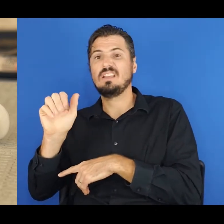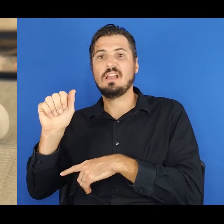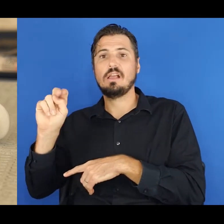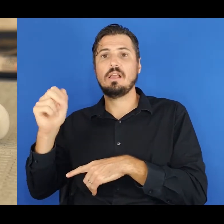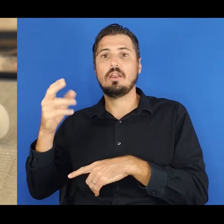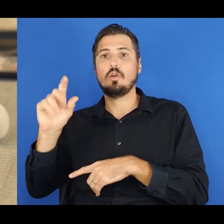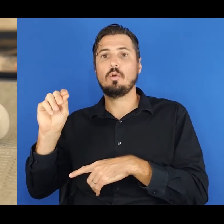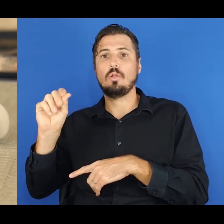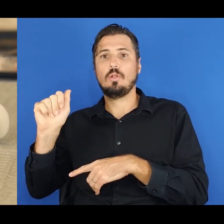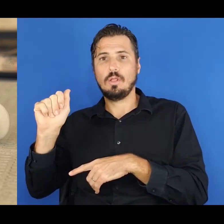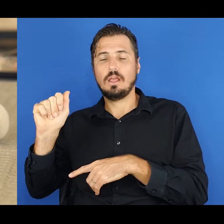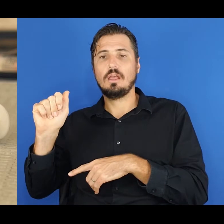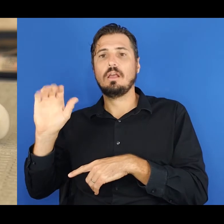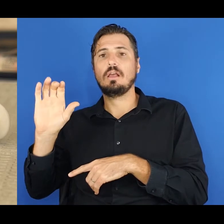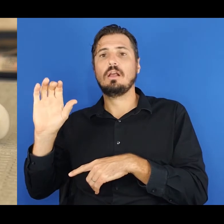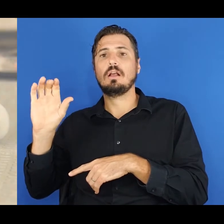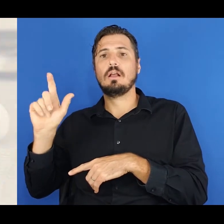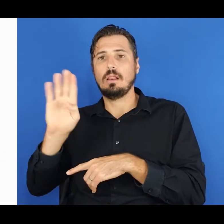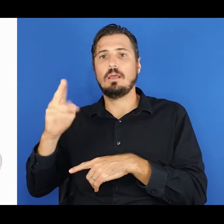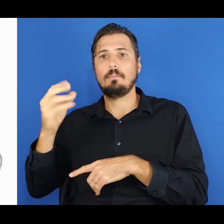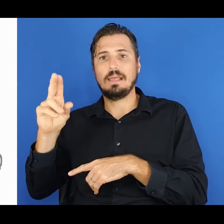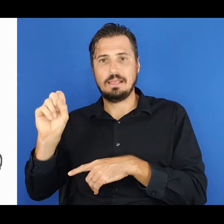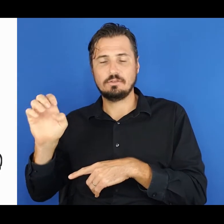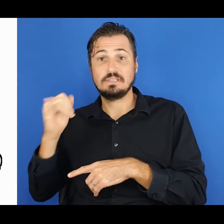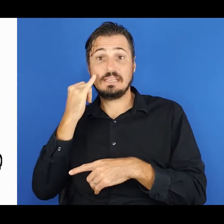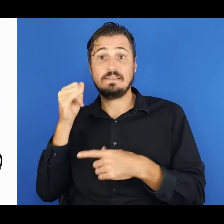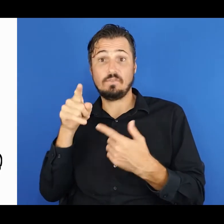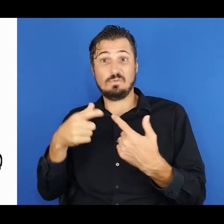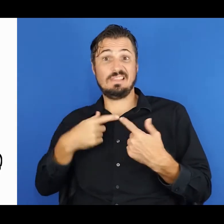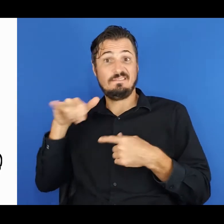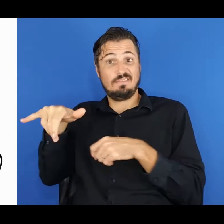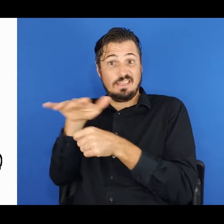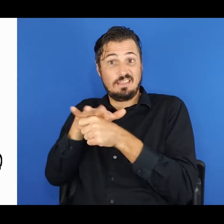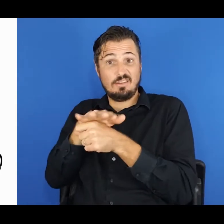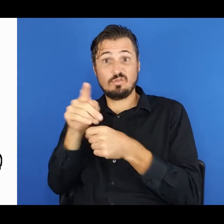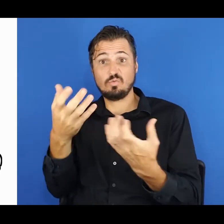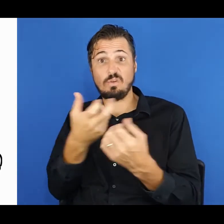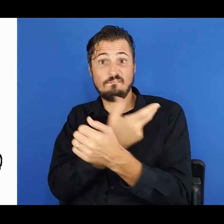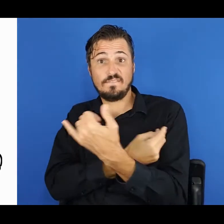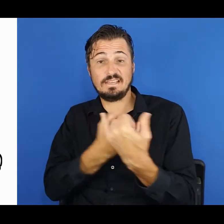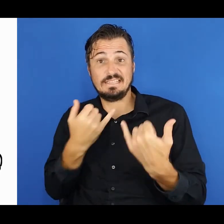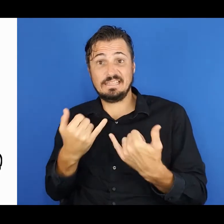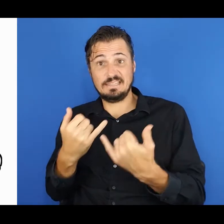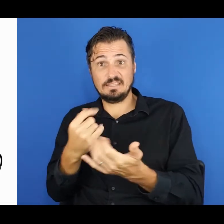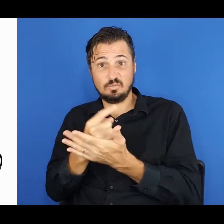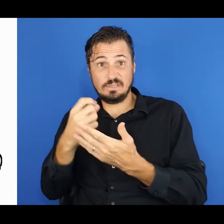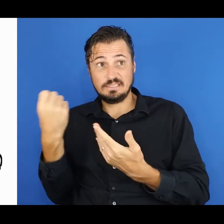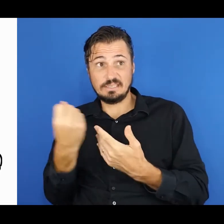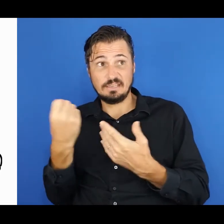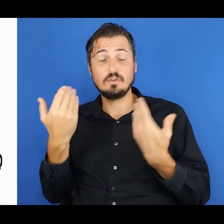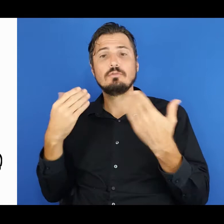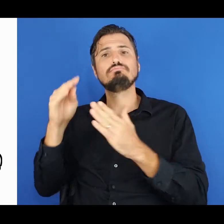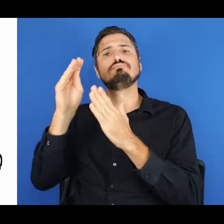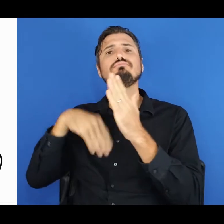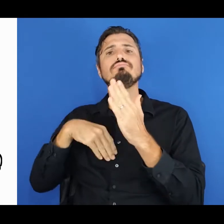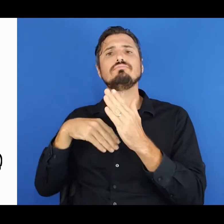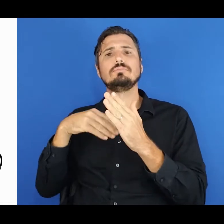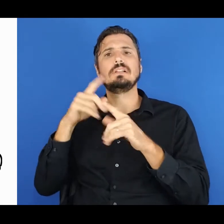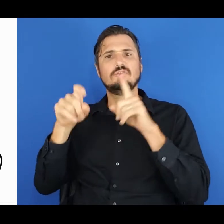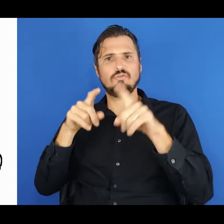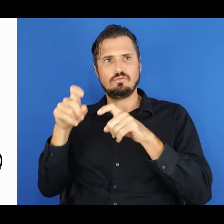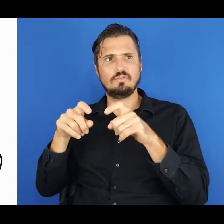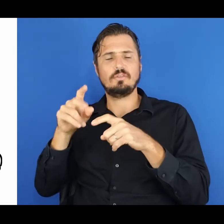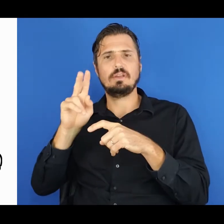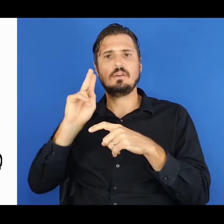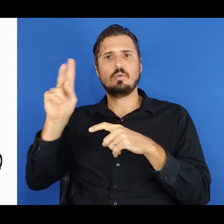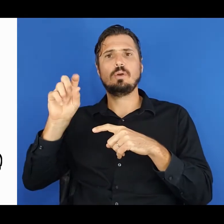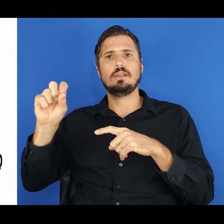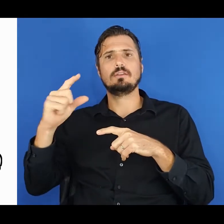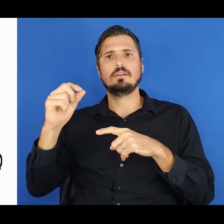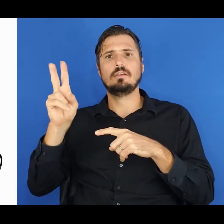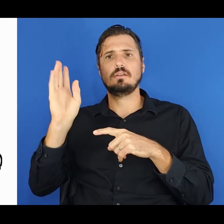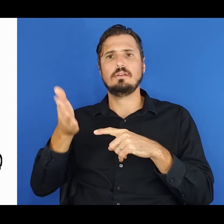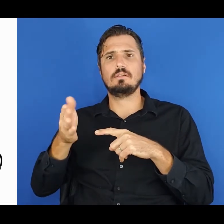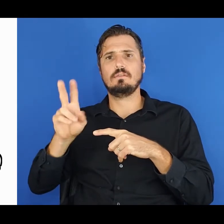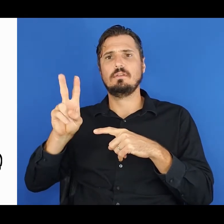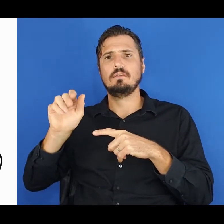Clubhouse. If you live in the Anahola area and would like a vaccine this Saturday, please complete the survey posted online at Kauai.gov/vaccine